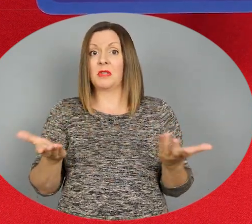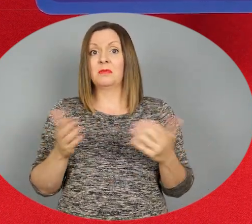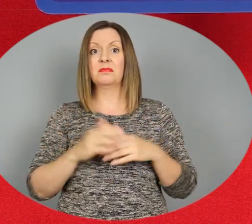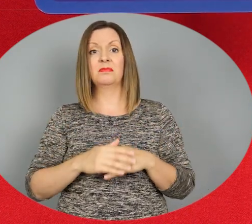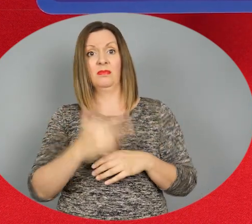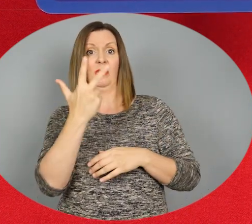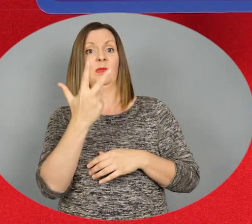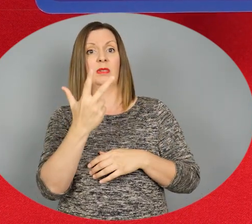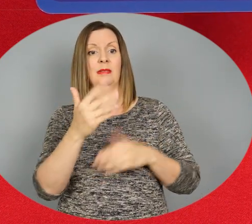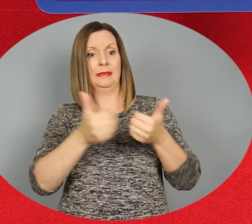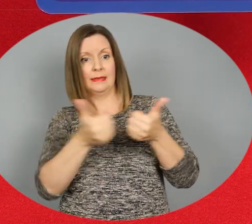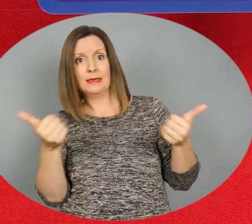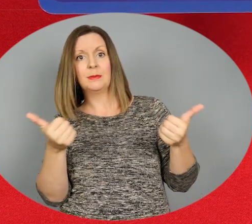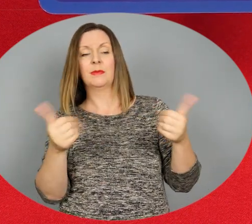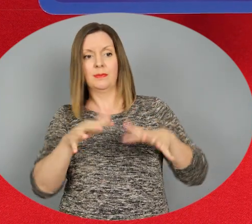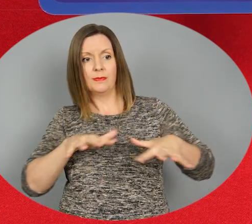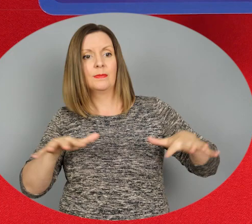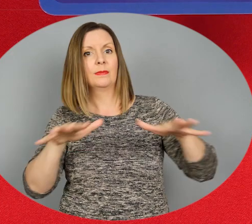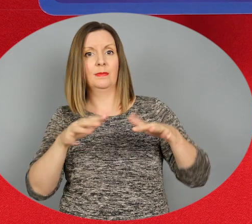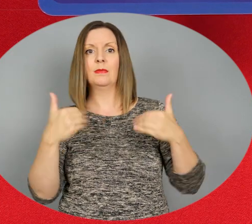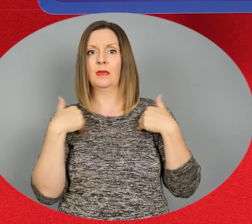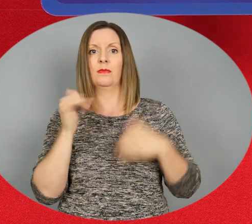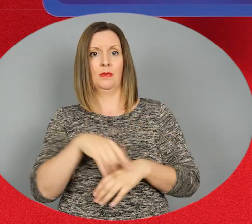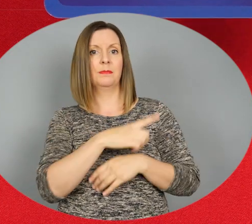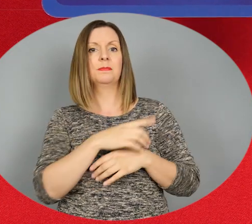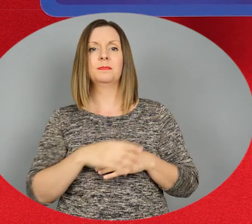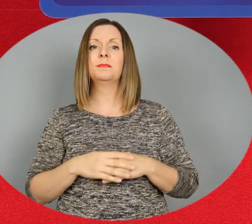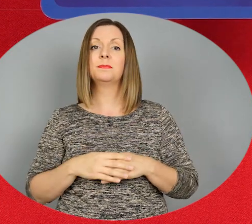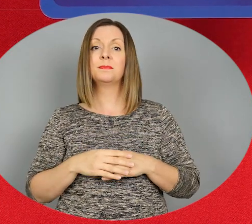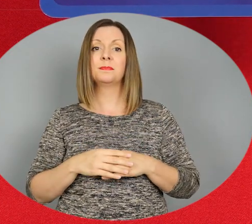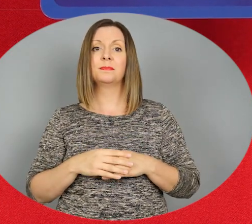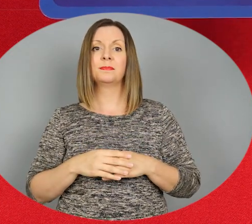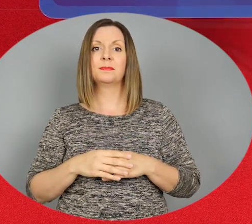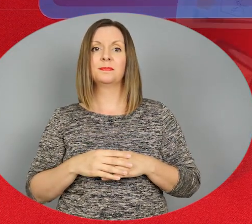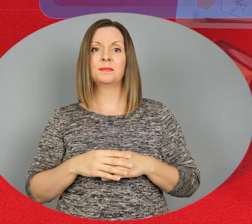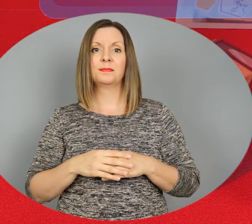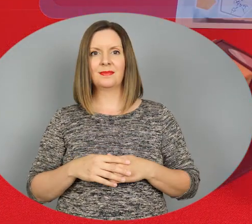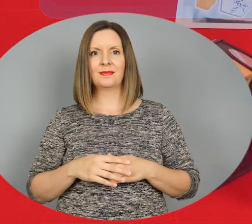side of the planet there’s another right here as well. So 3 separate regions. Whoever